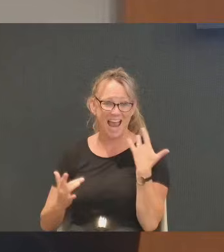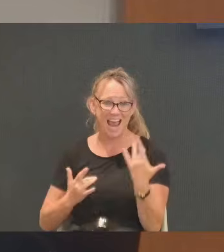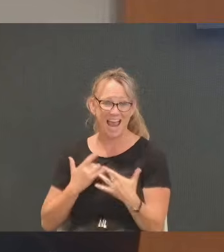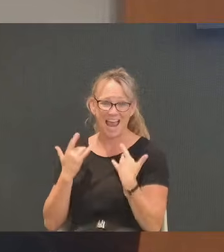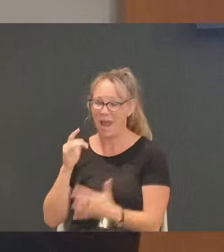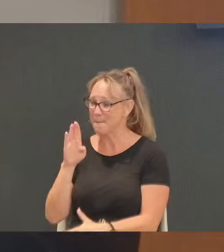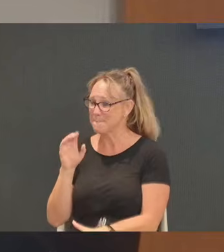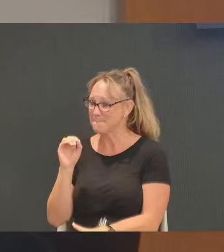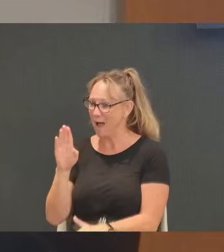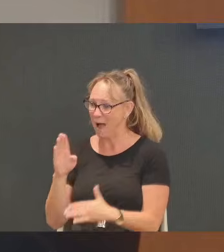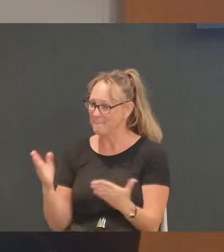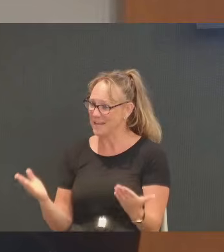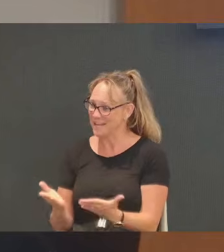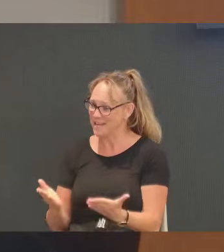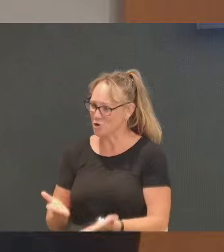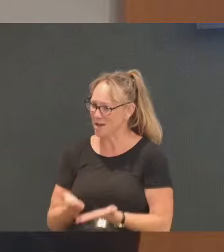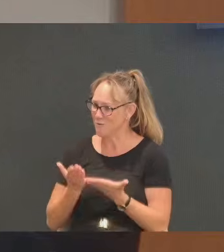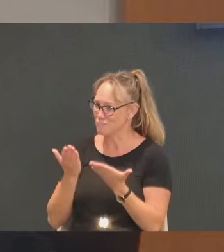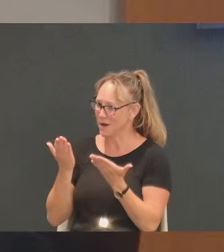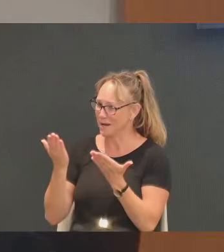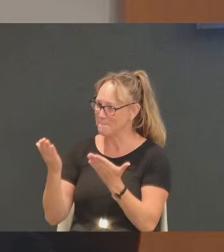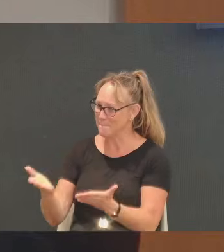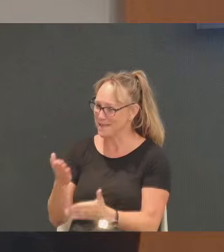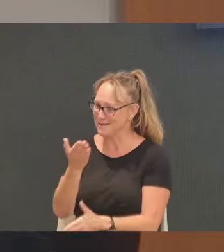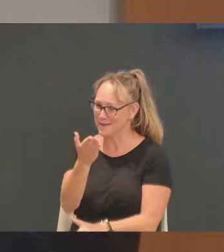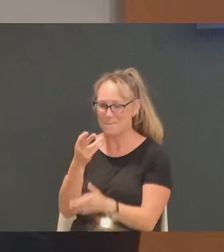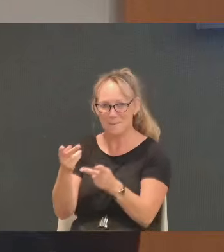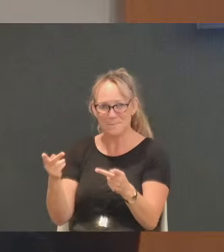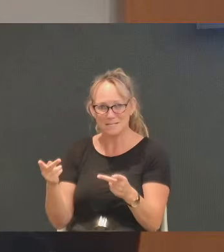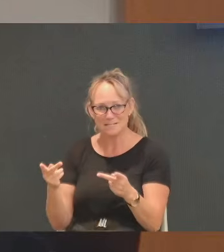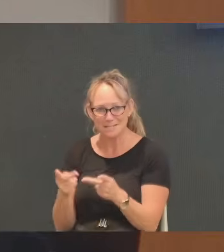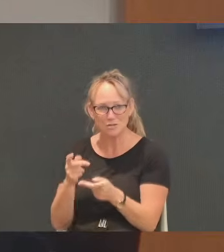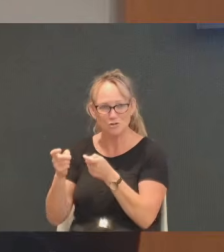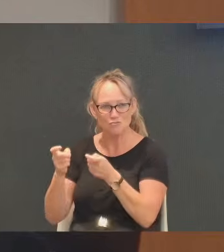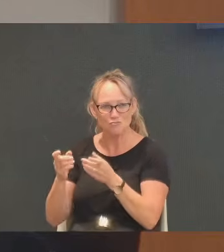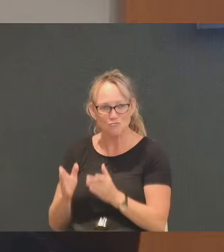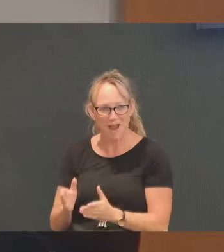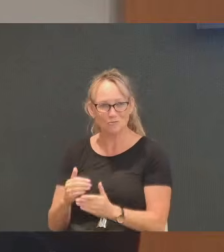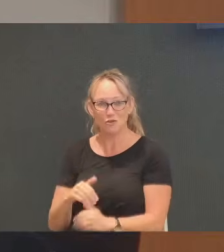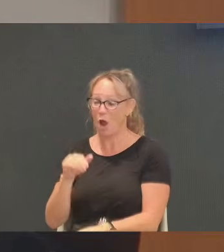be able to recommend him as the new Director for the department. Uh, Bob comes to us from Delaware